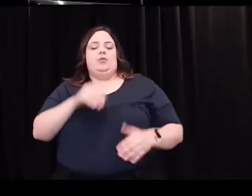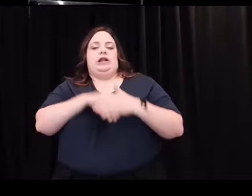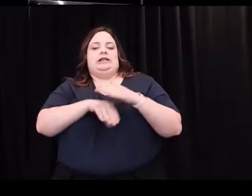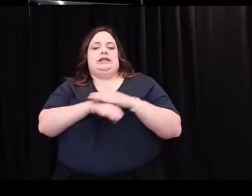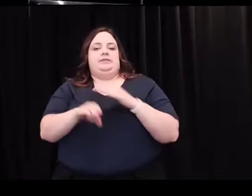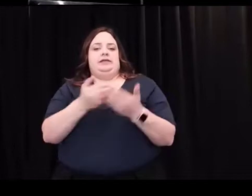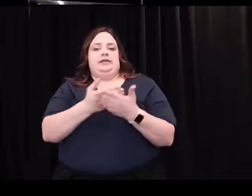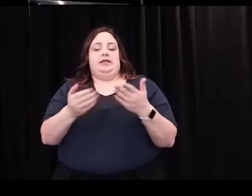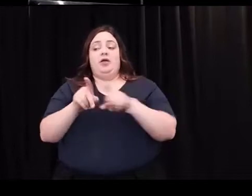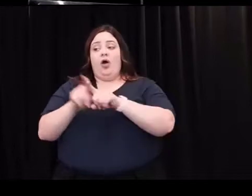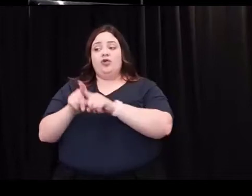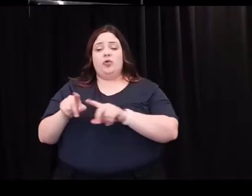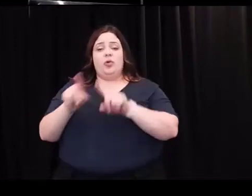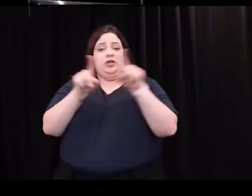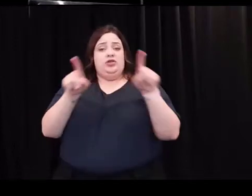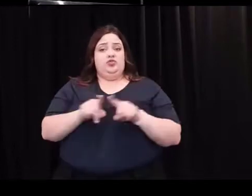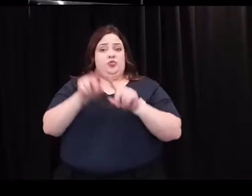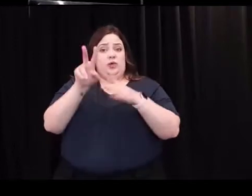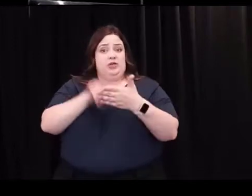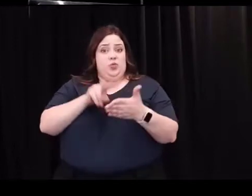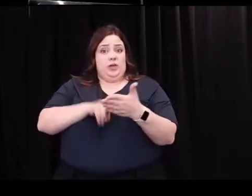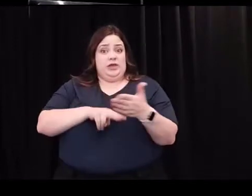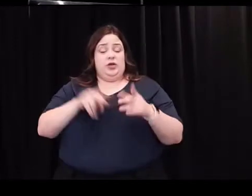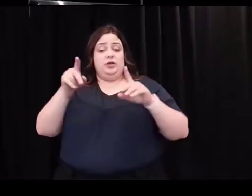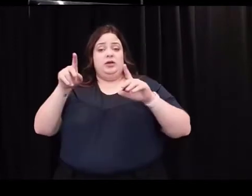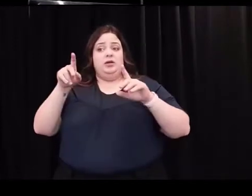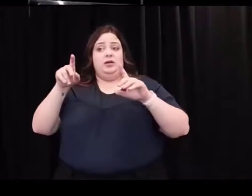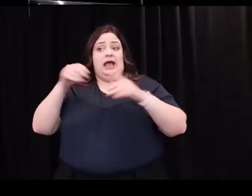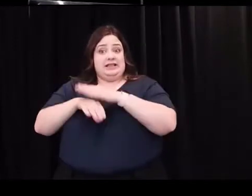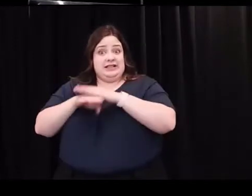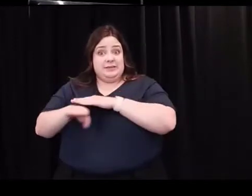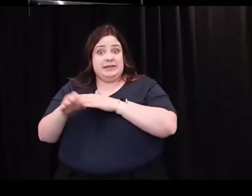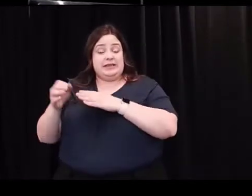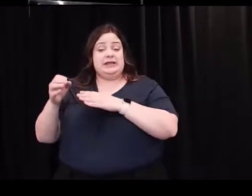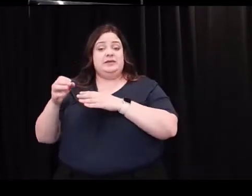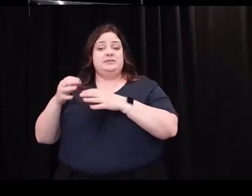there's also screen reader testing guide on there lots of other really good resources on web a.org